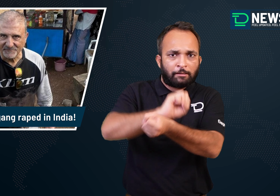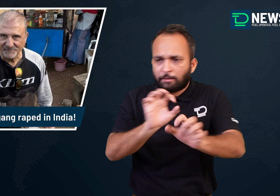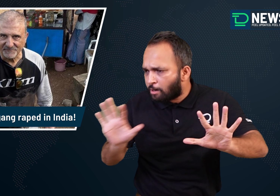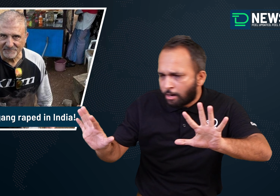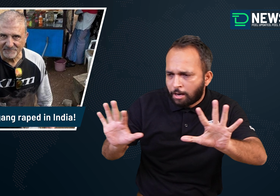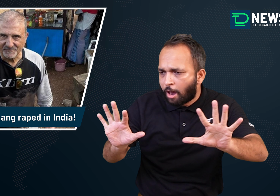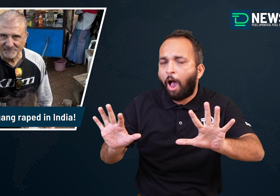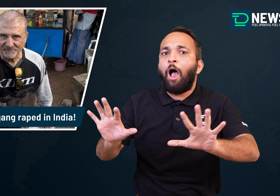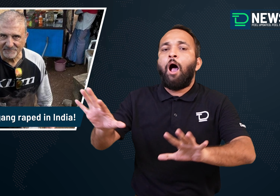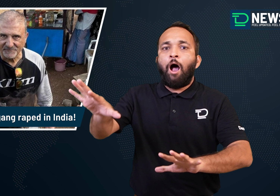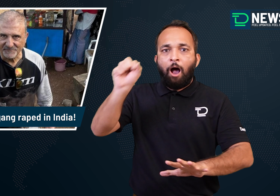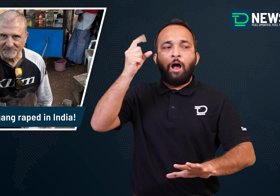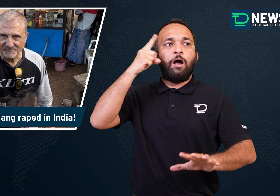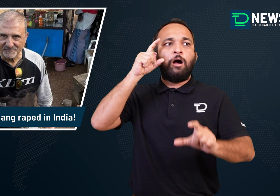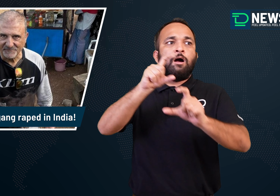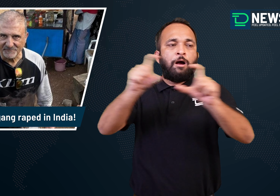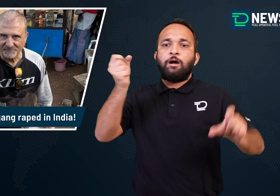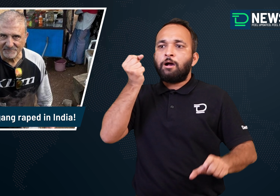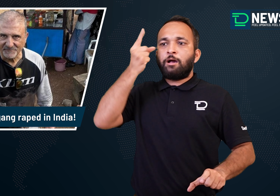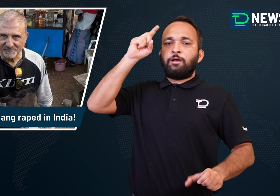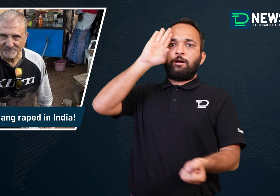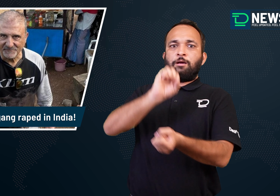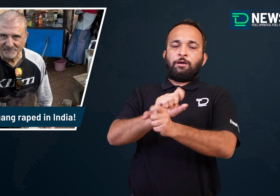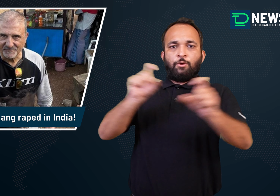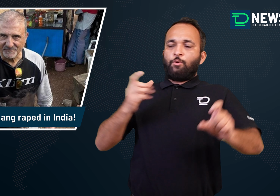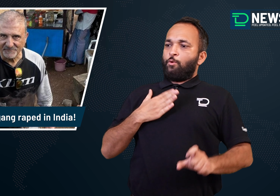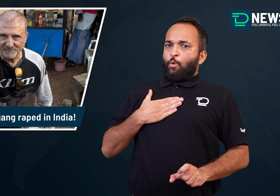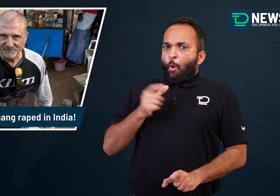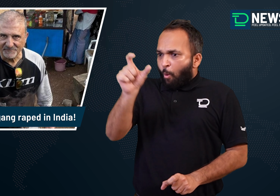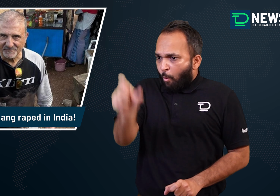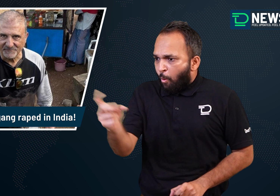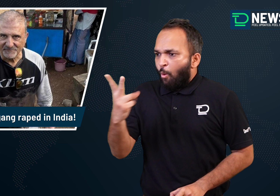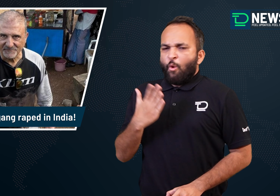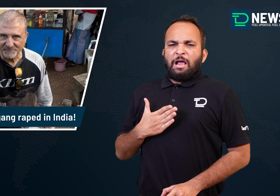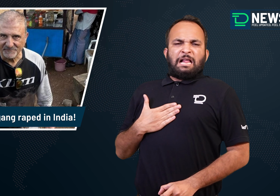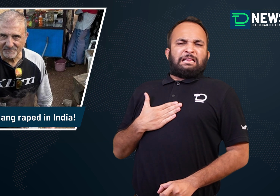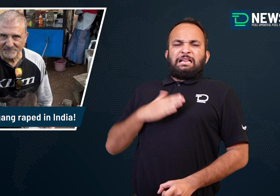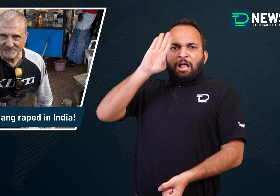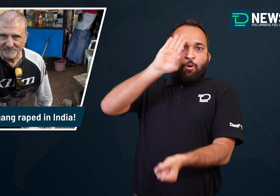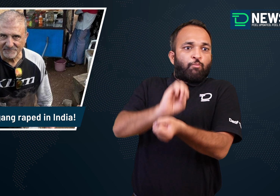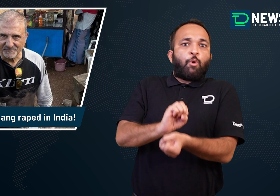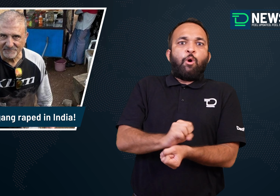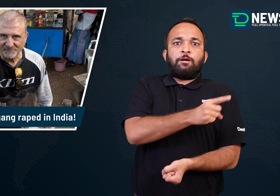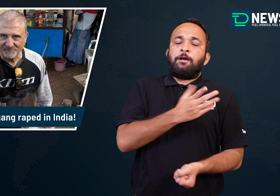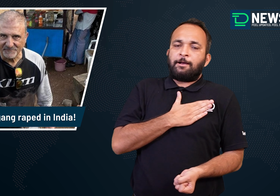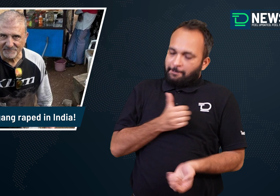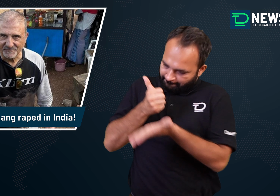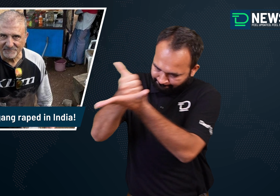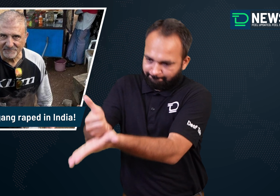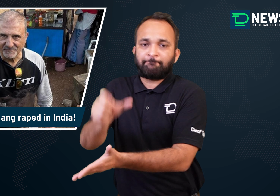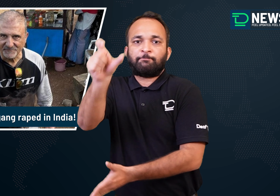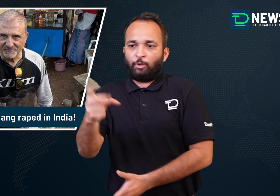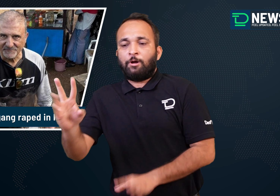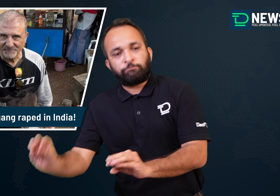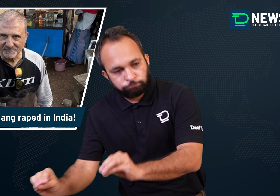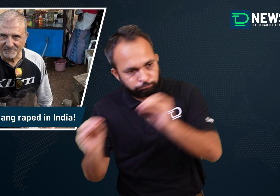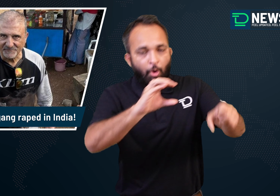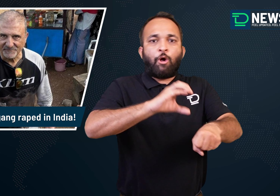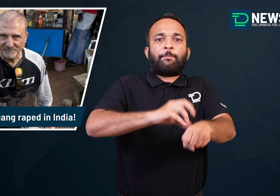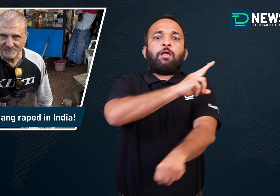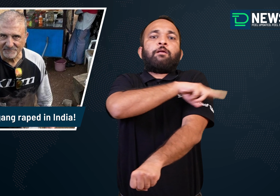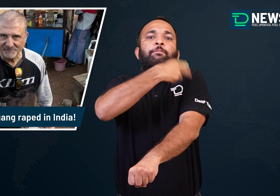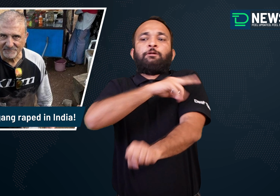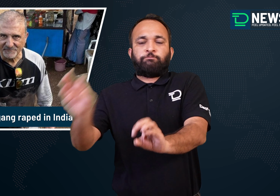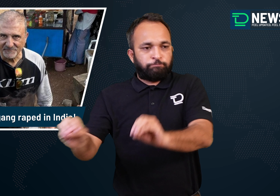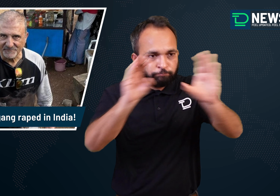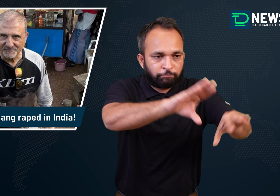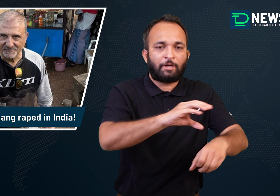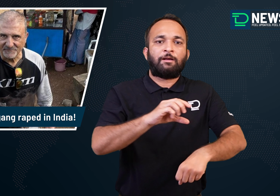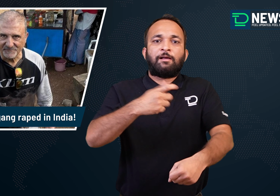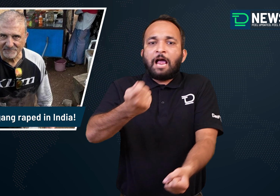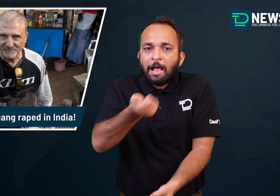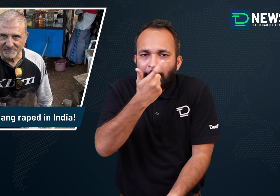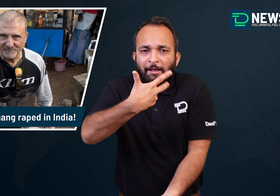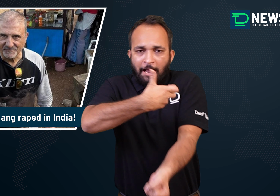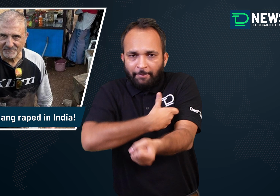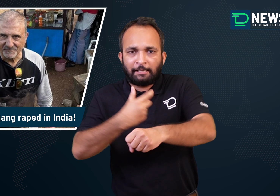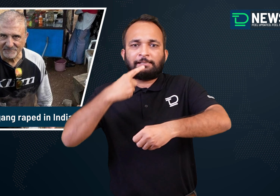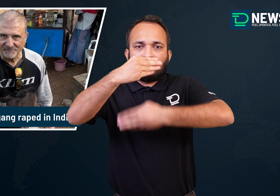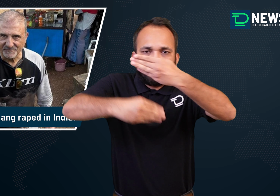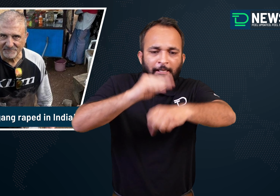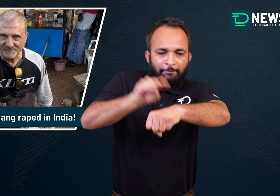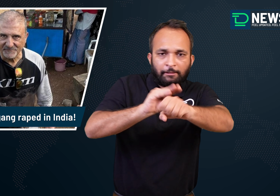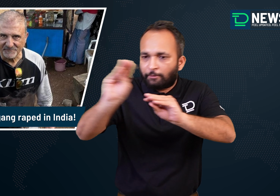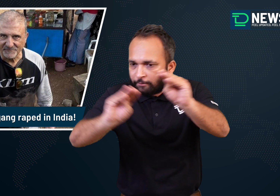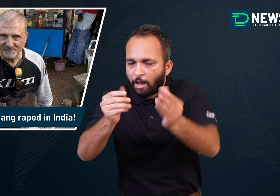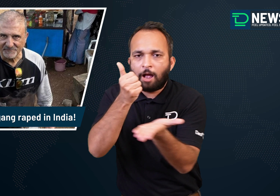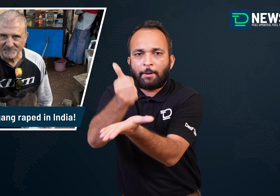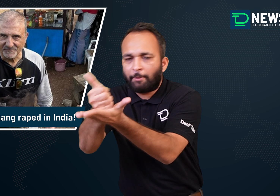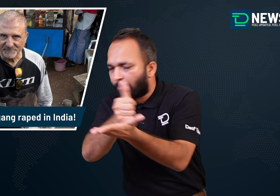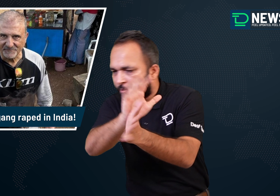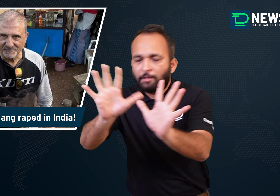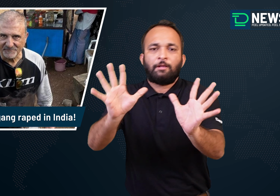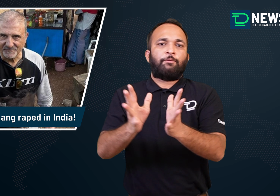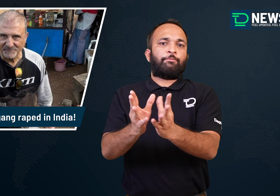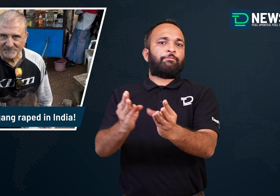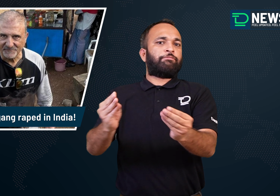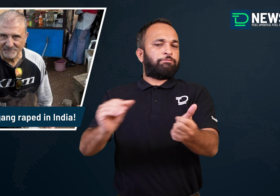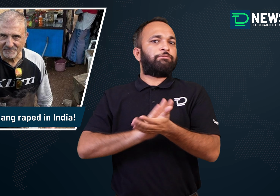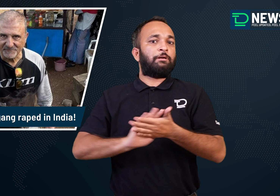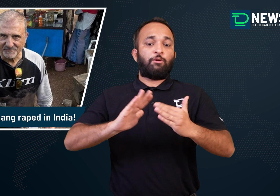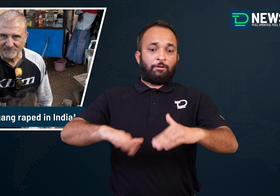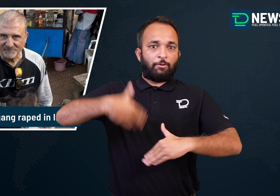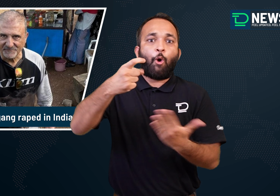But the police understood them, took them to the hospital, and gave them first aid.